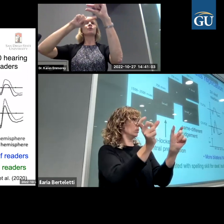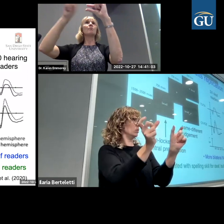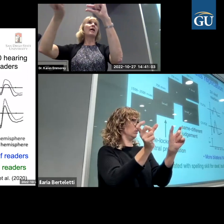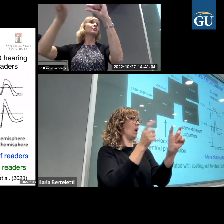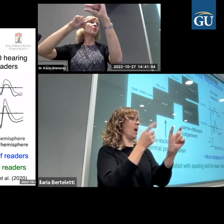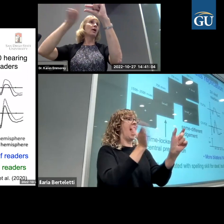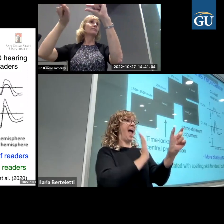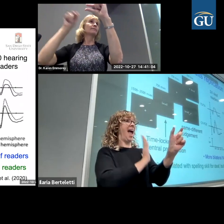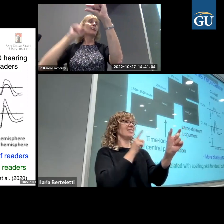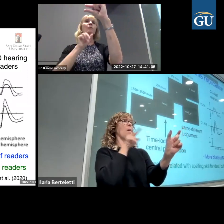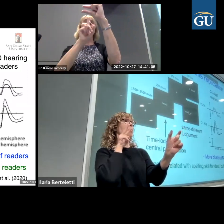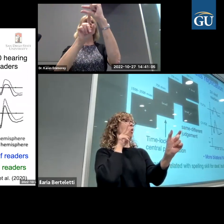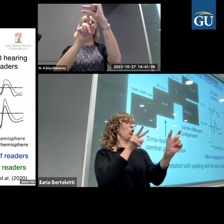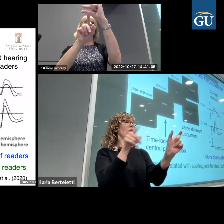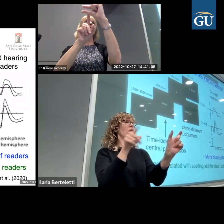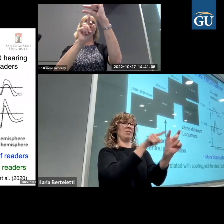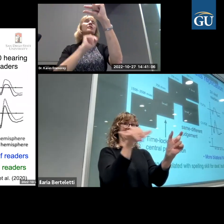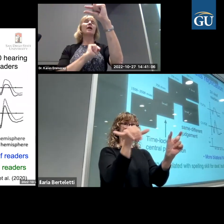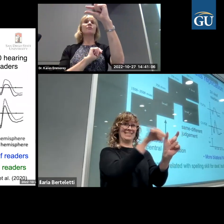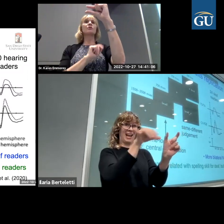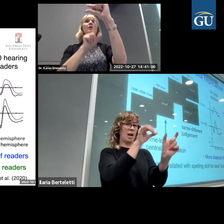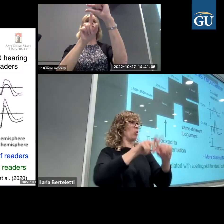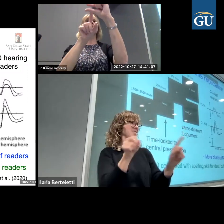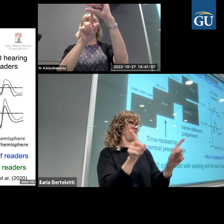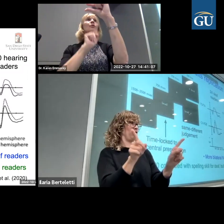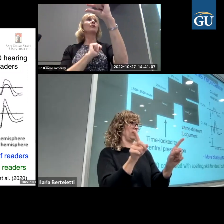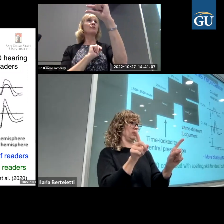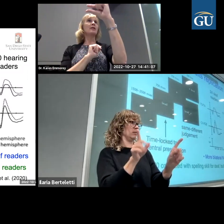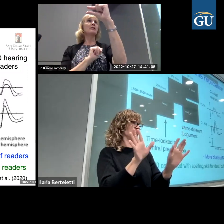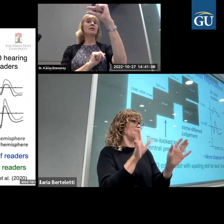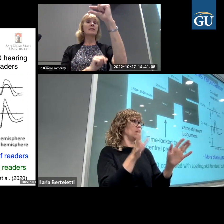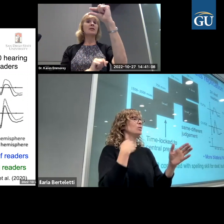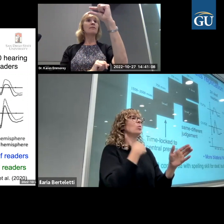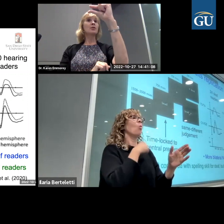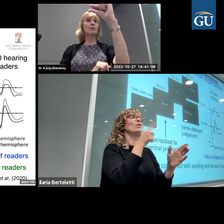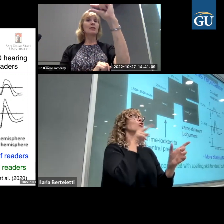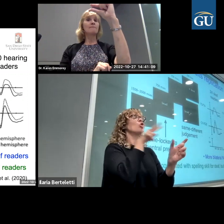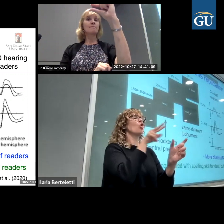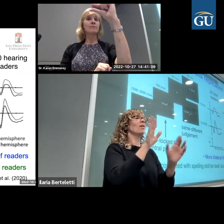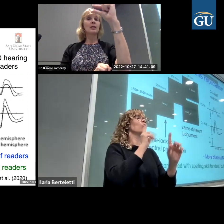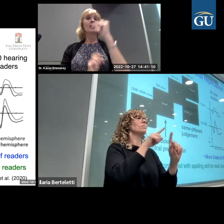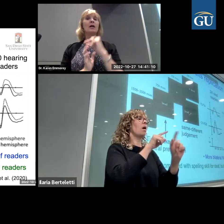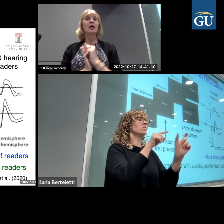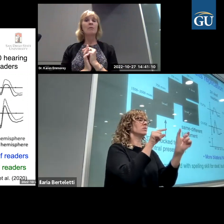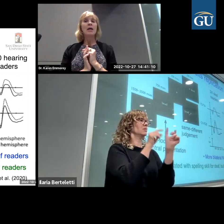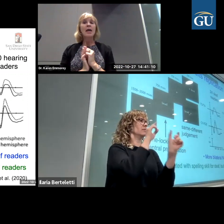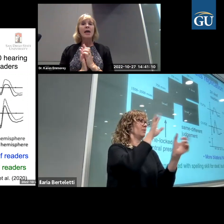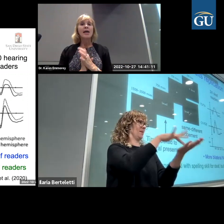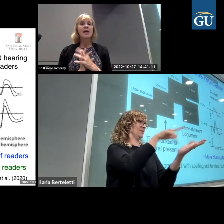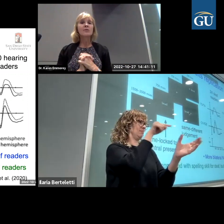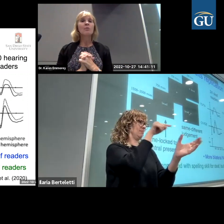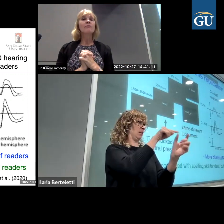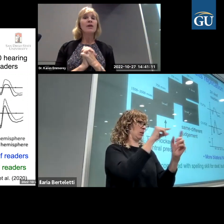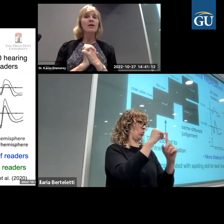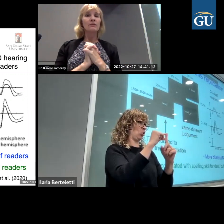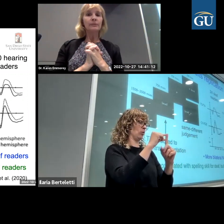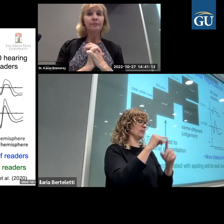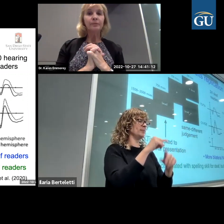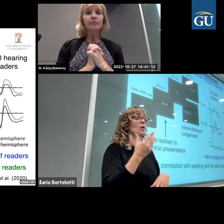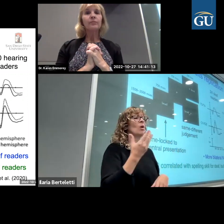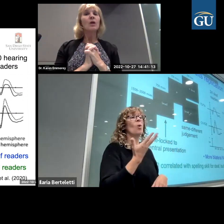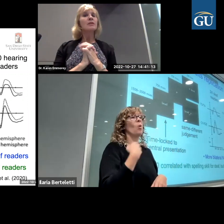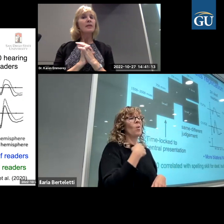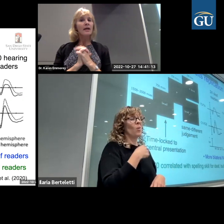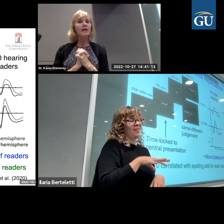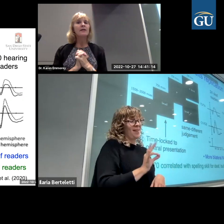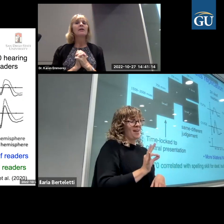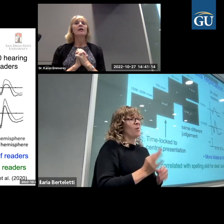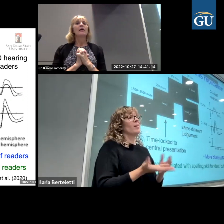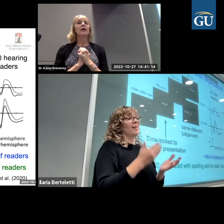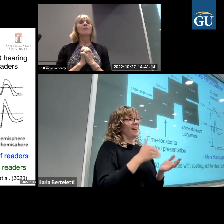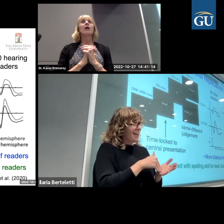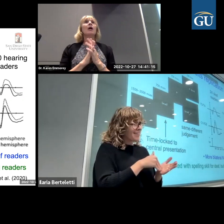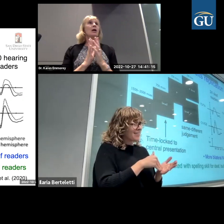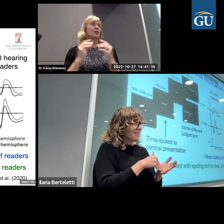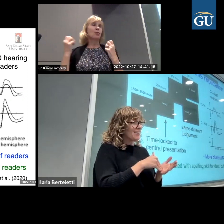was again um a strong left hemisphere um in one seventy um for the hearing readers, and a much more bilateral response for the deaf readers.